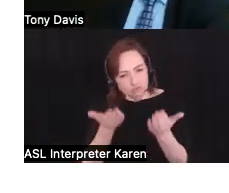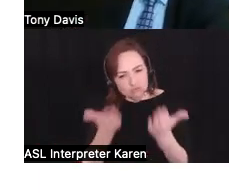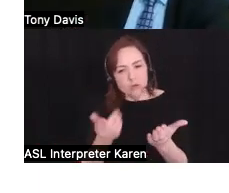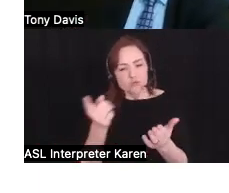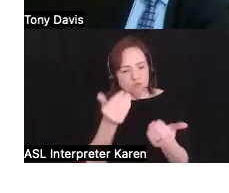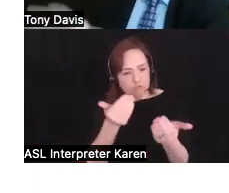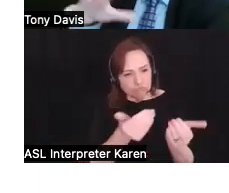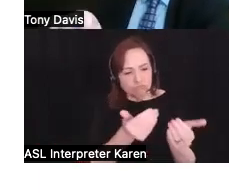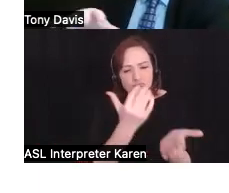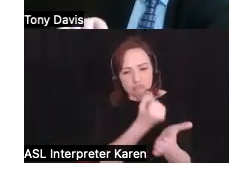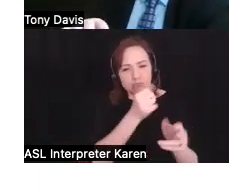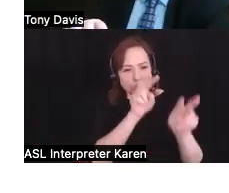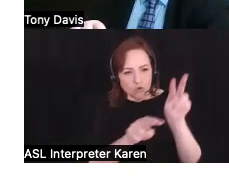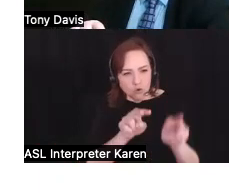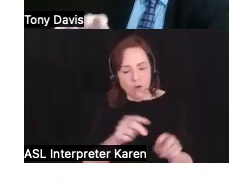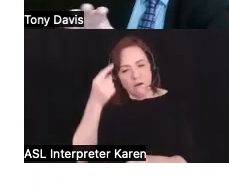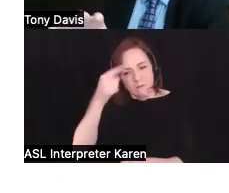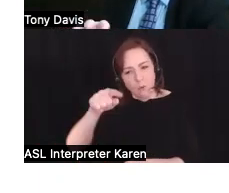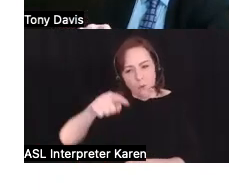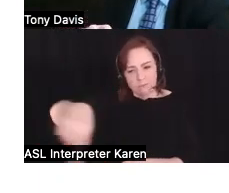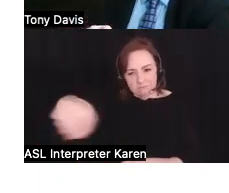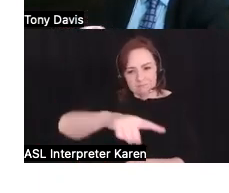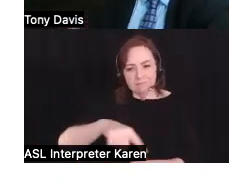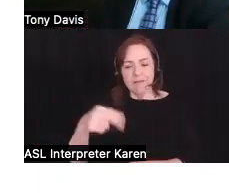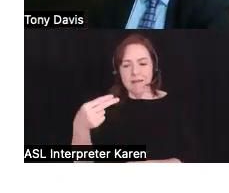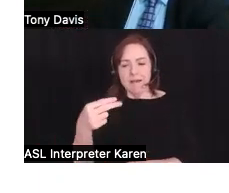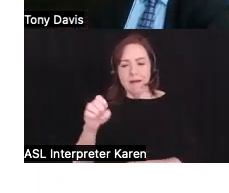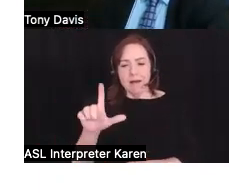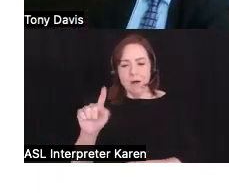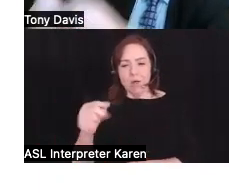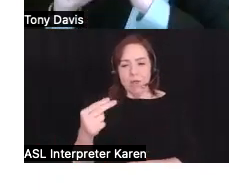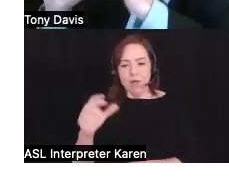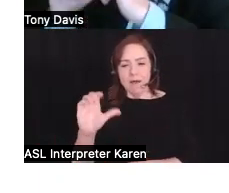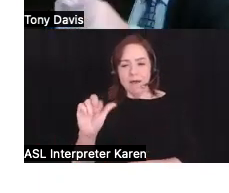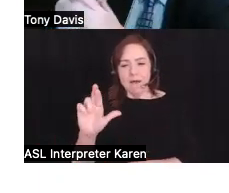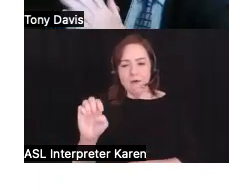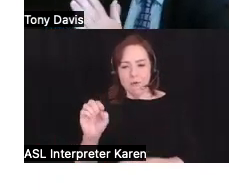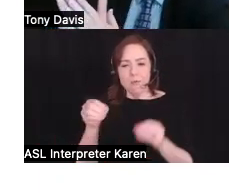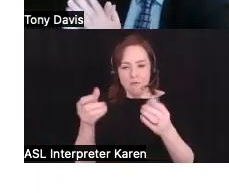healthcare providers because the majority of you are Healthcare and that's has a purple icon on